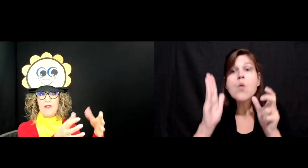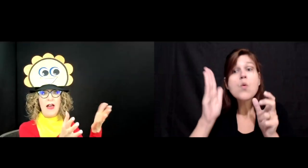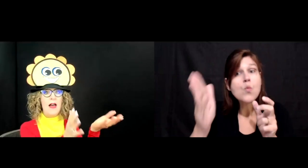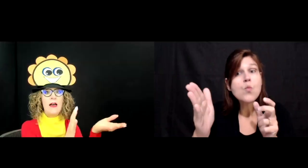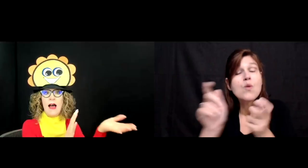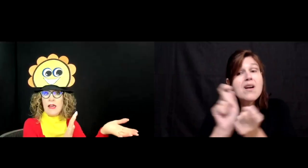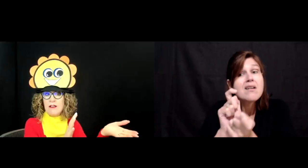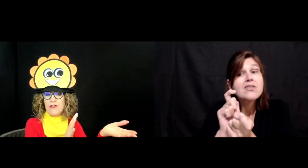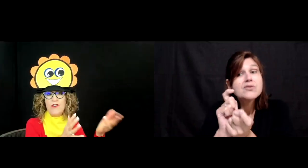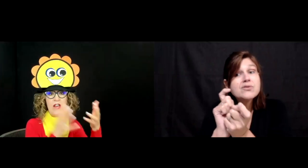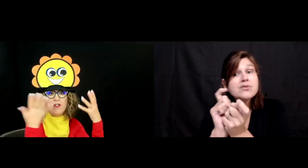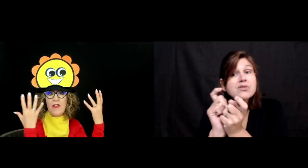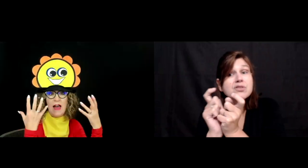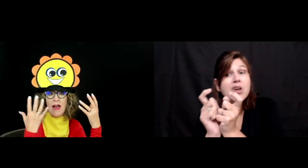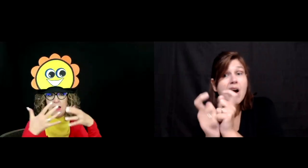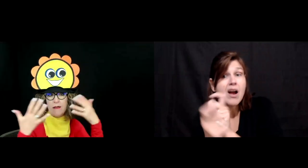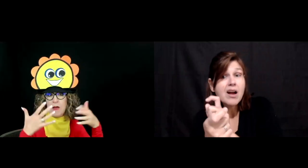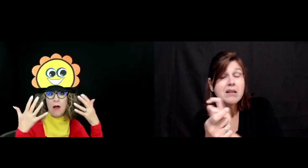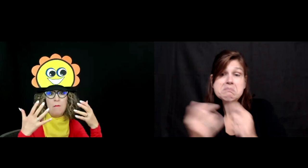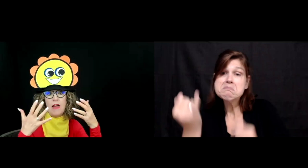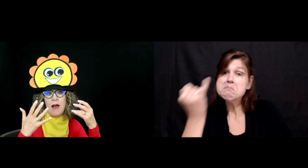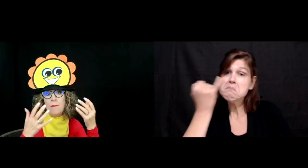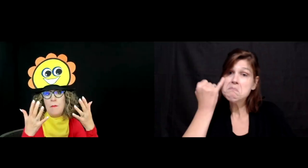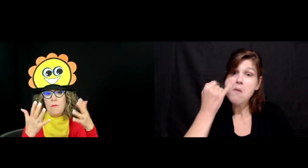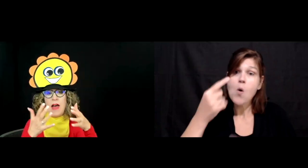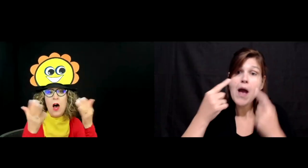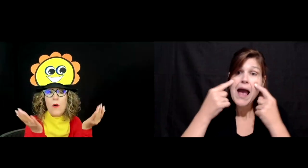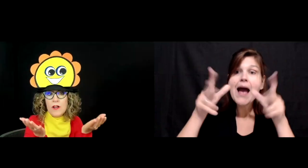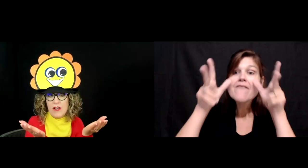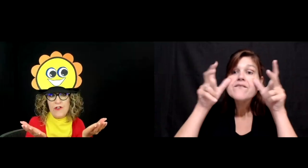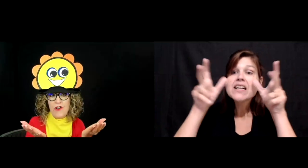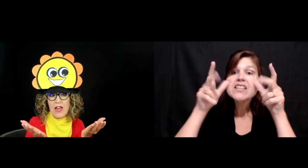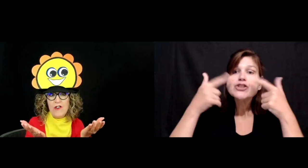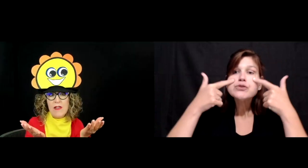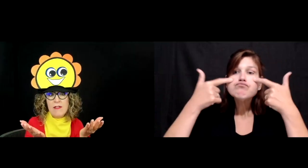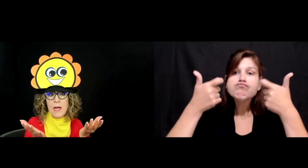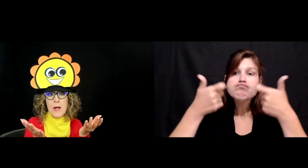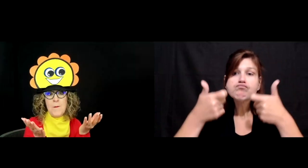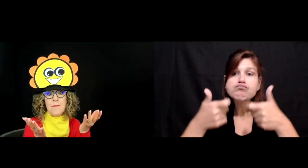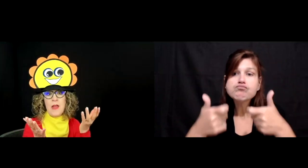If their eye condition changes, their whole condition changes.